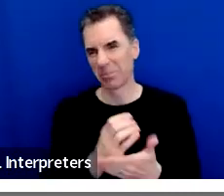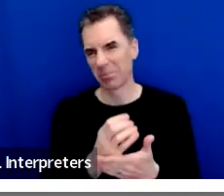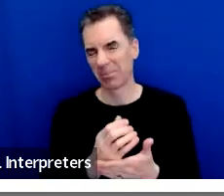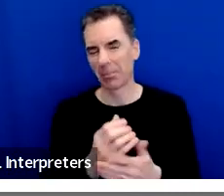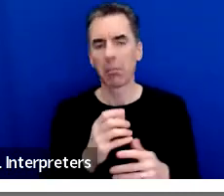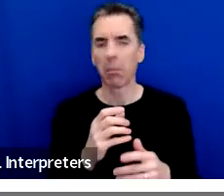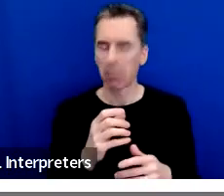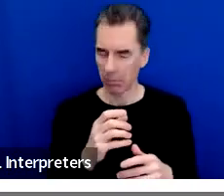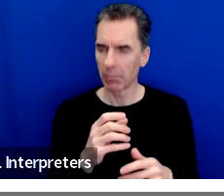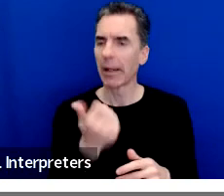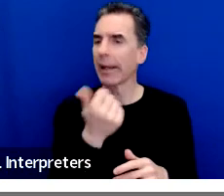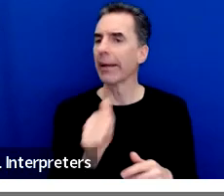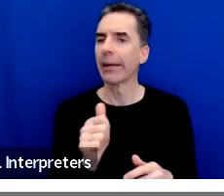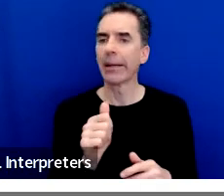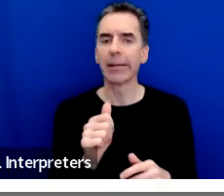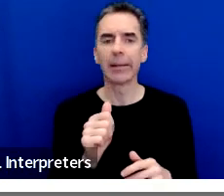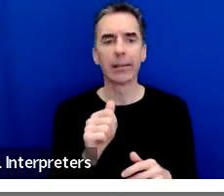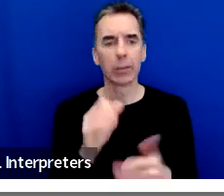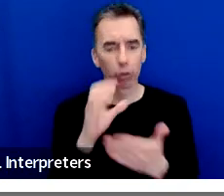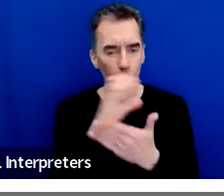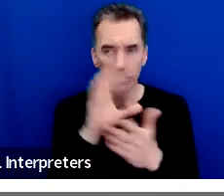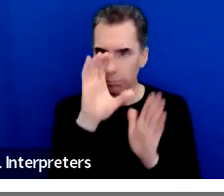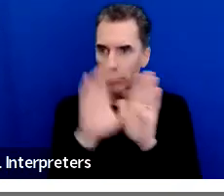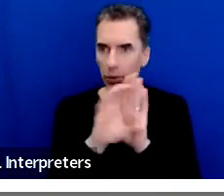that would come up result relating to that word as well.